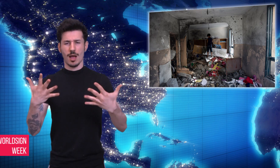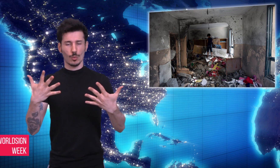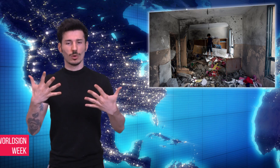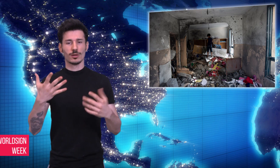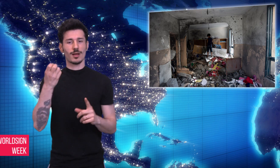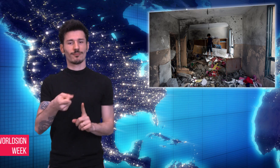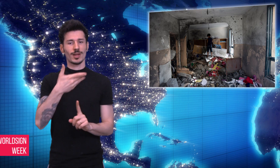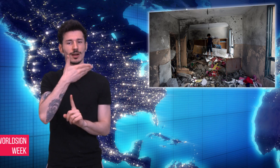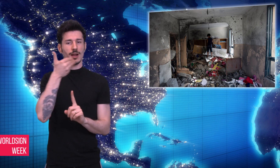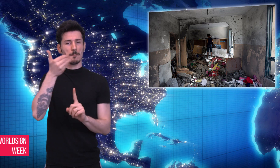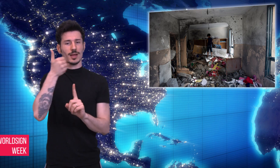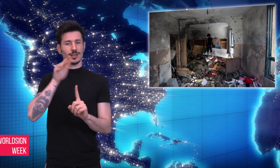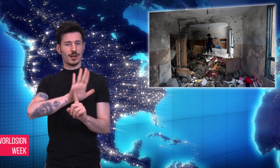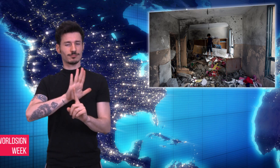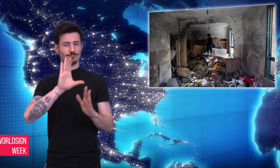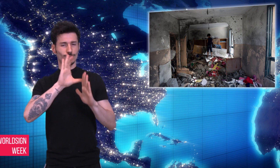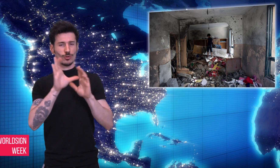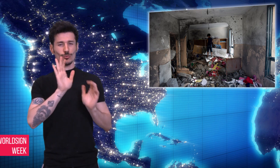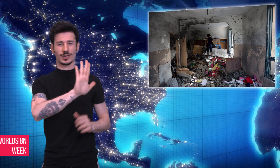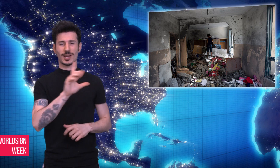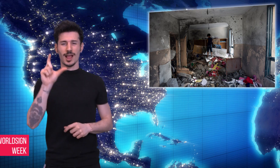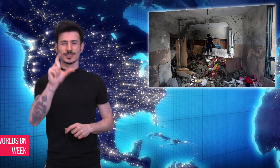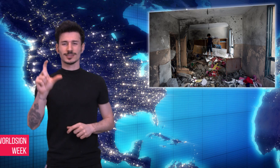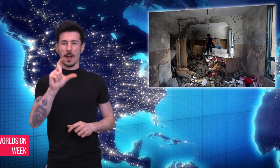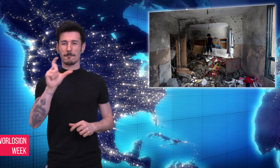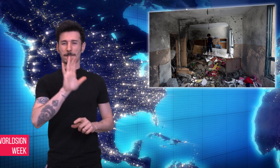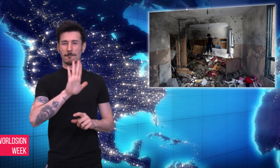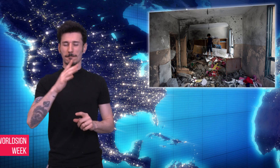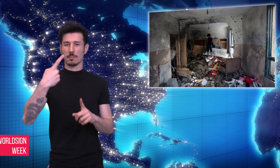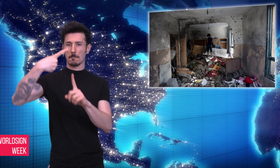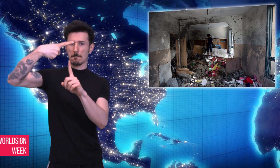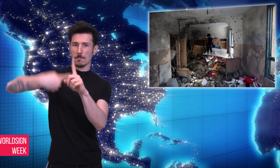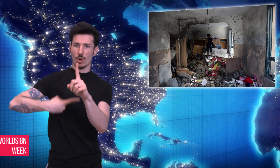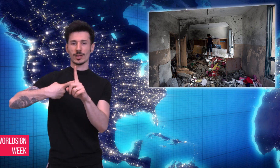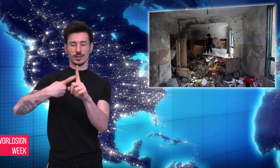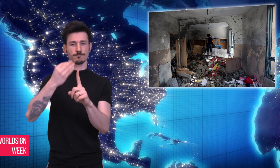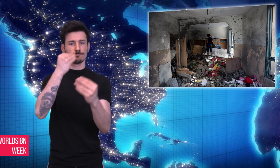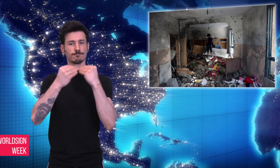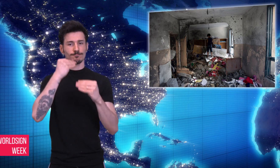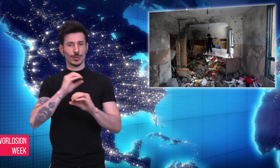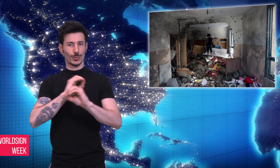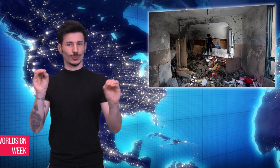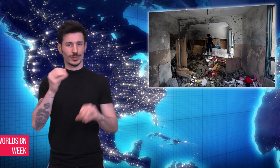The ceasefire was made in time for Ramadan, an Islamic